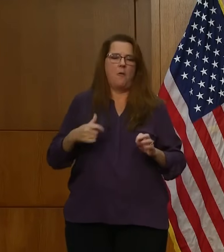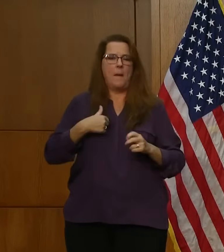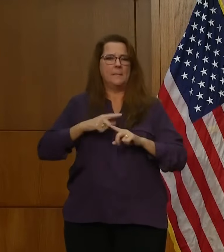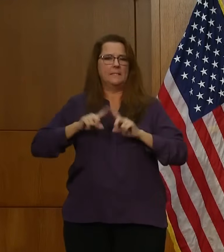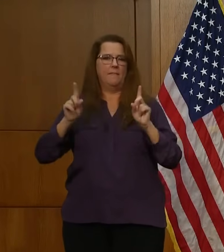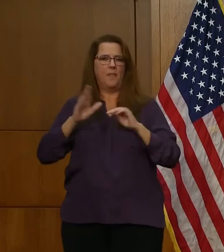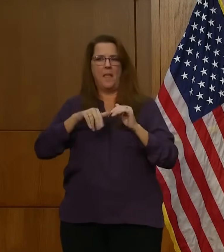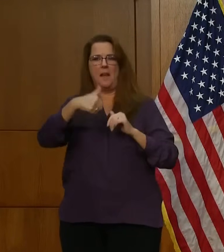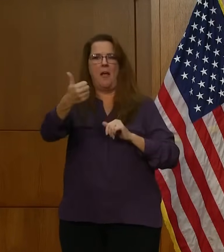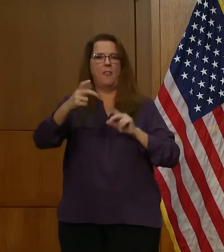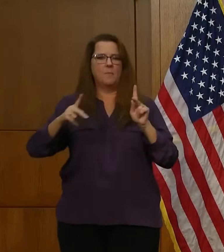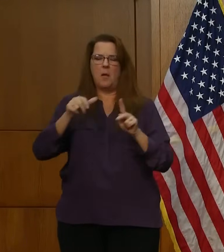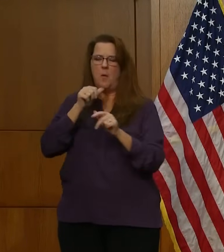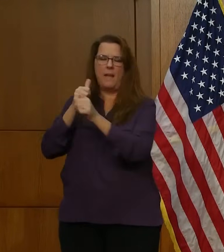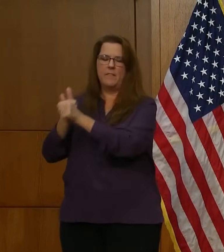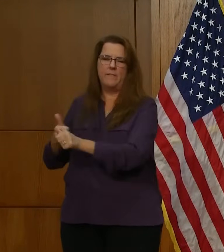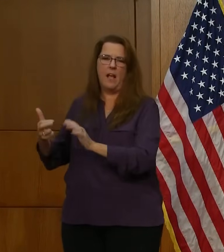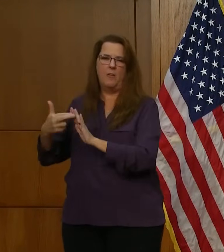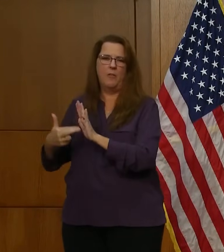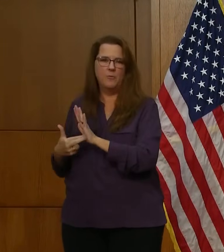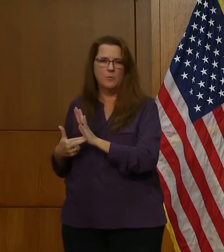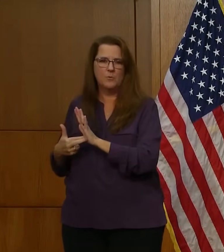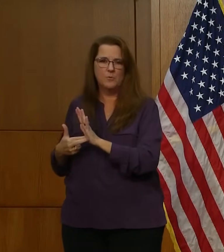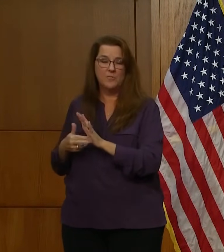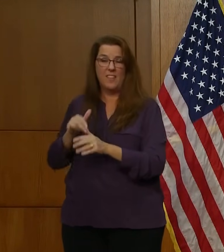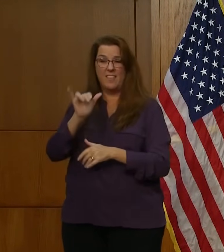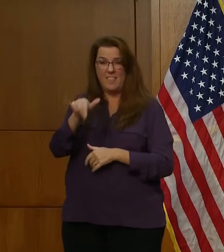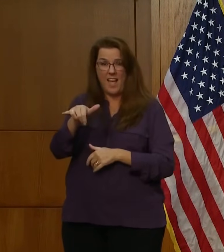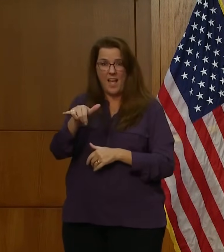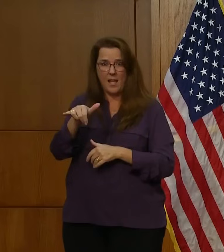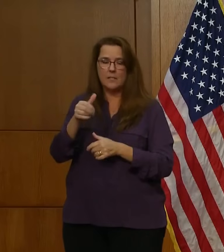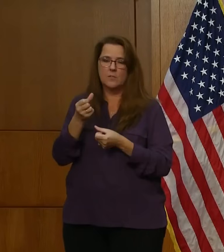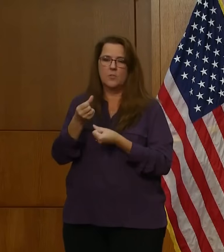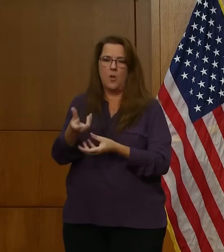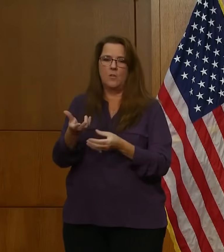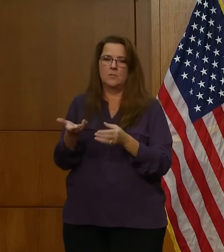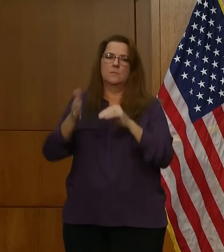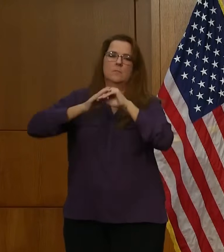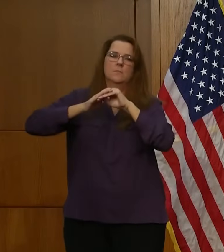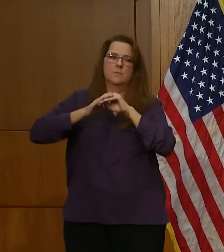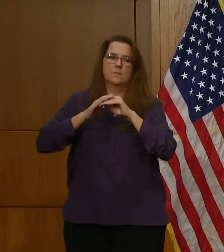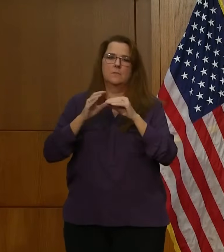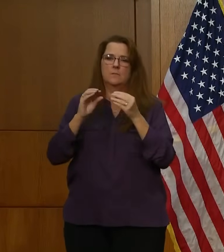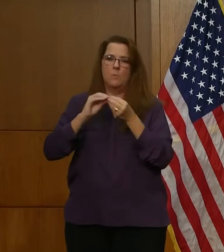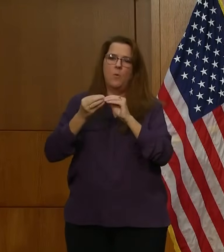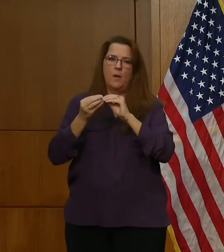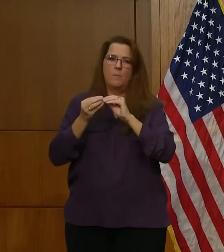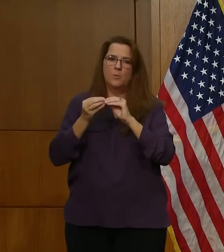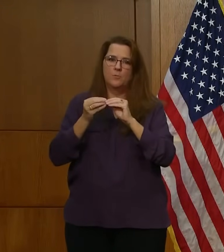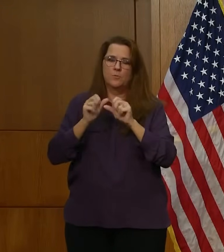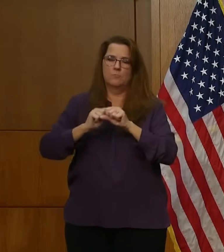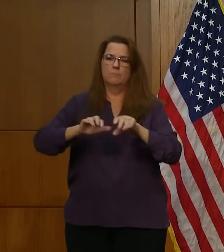AND WHEN WE HAVE 100 PEOPLE ARE 1000 PEOPLE THINKING THEY'RE DIFFERENT FROM EVERYONE ELSE AND DON'T HAVE TO FOLLOW THE GUIDELINE THAT'S HOW WE GET